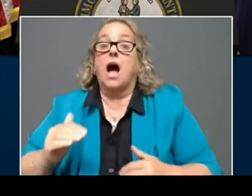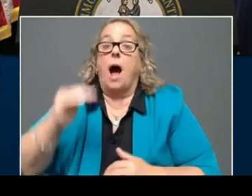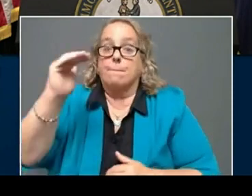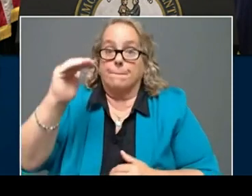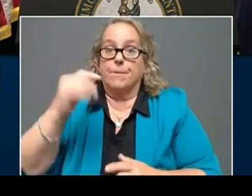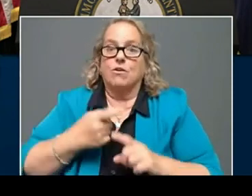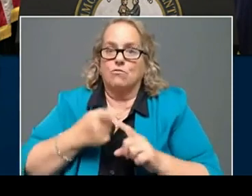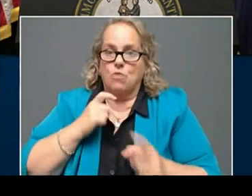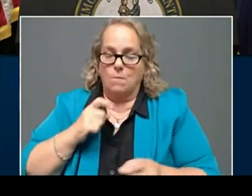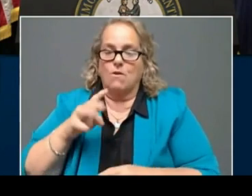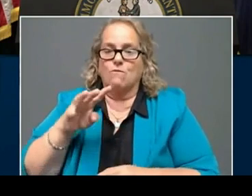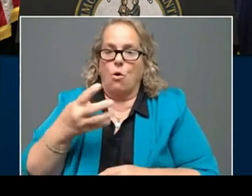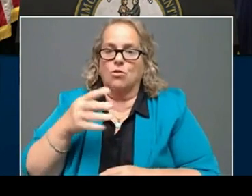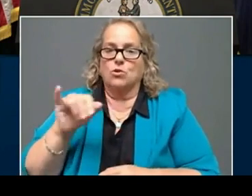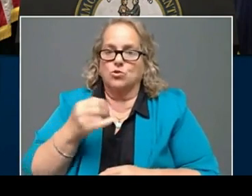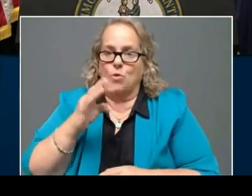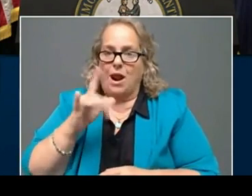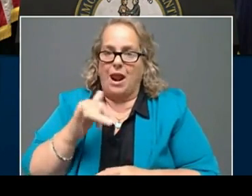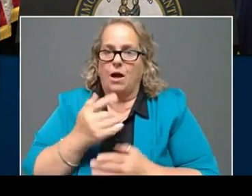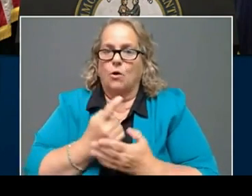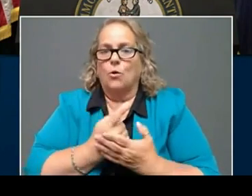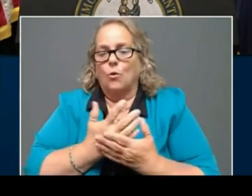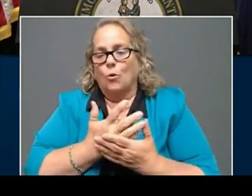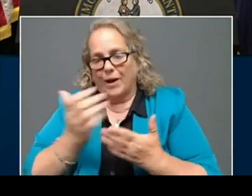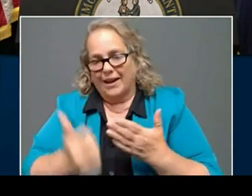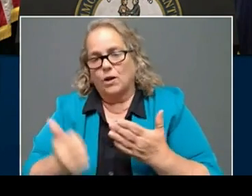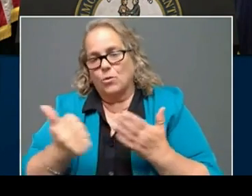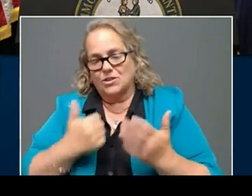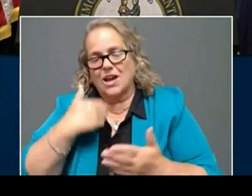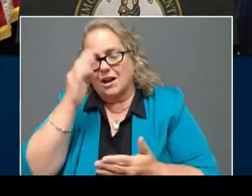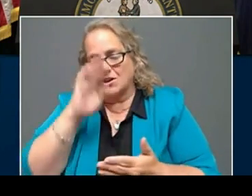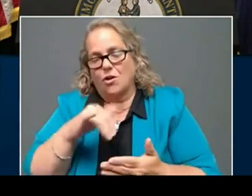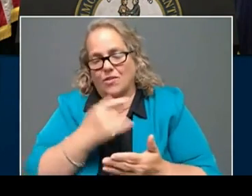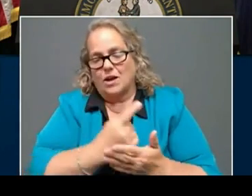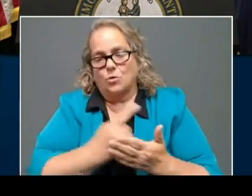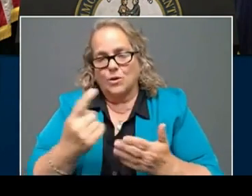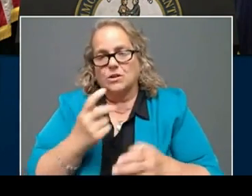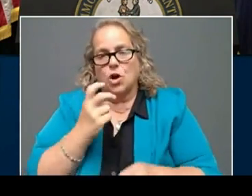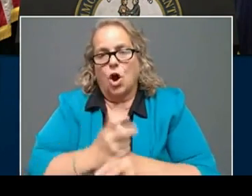july weekend, which I know week, which I know is a tough comparison but